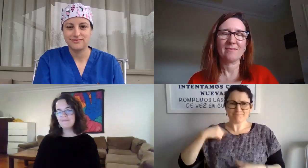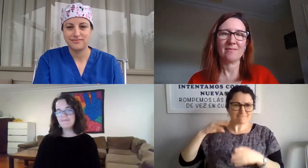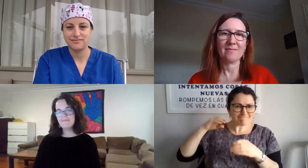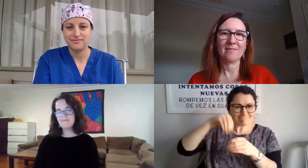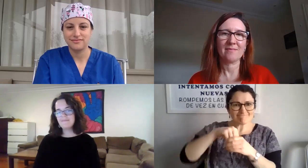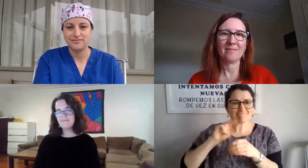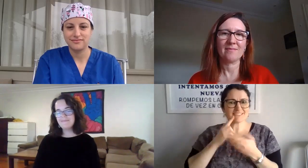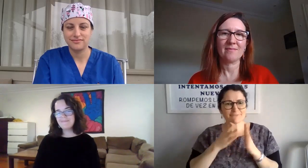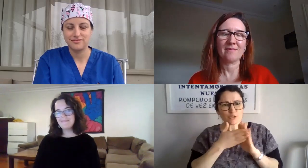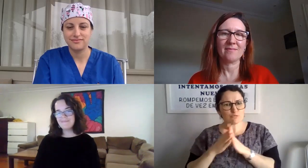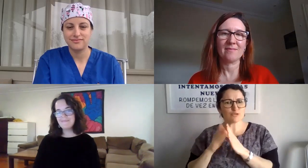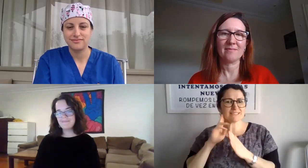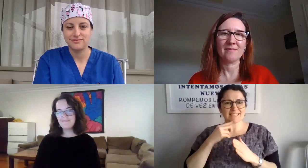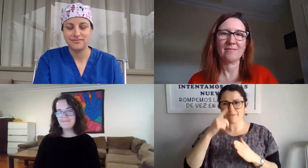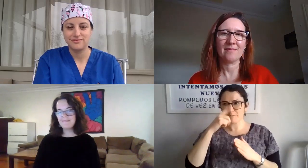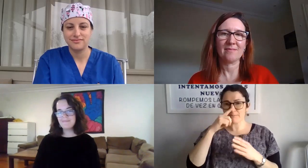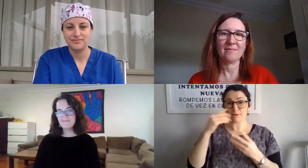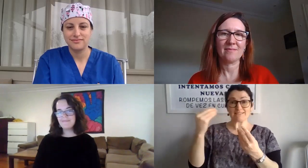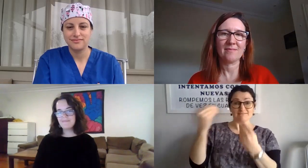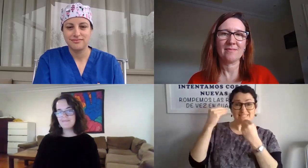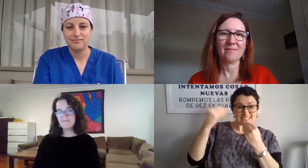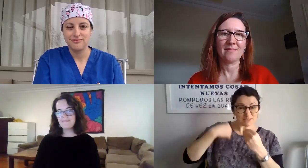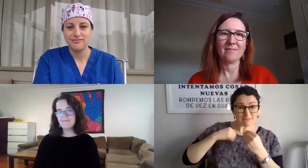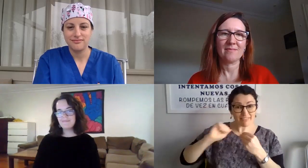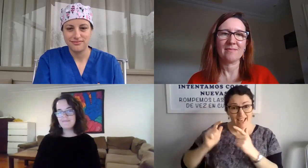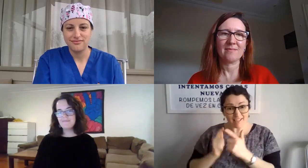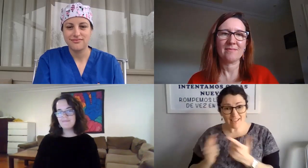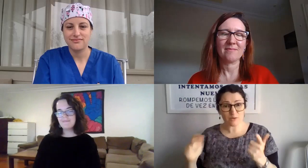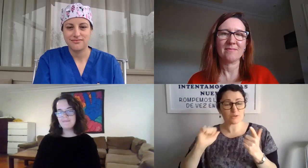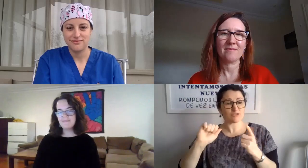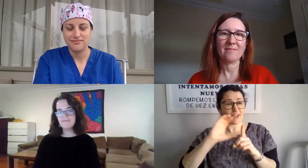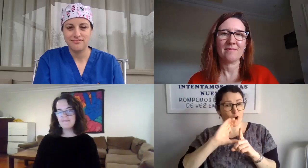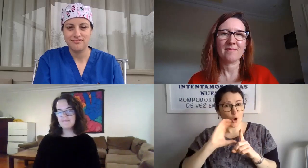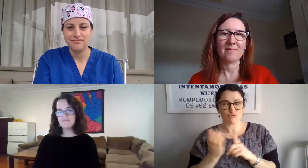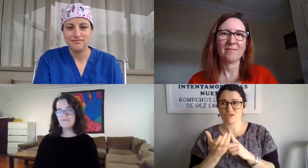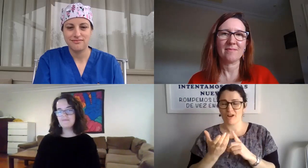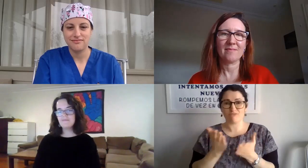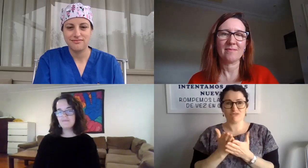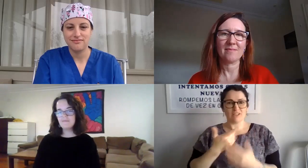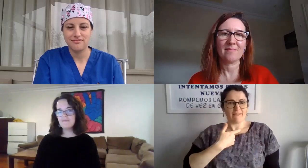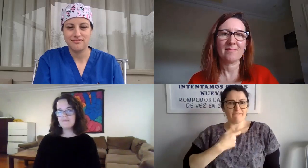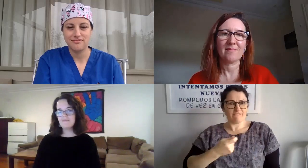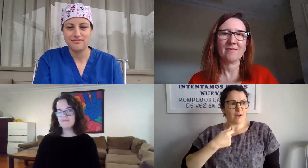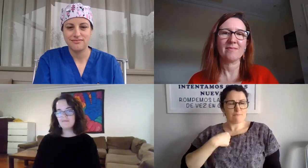privileged I am able to be involved in the deaf community people taught me their language their culture